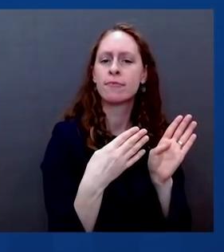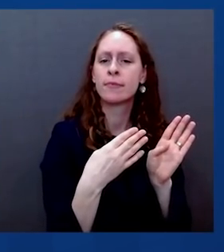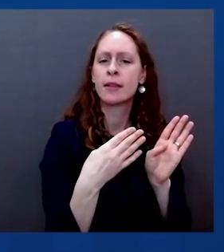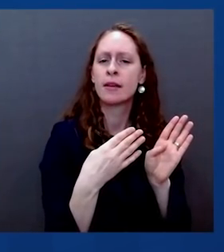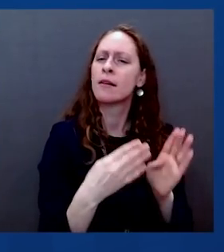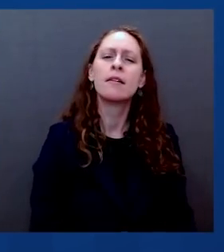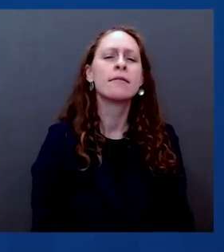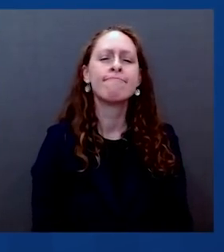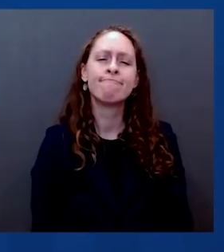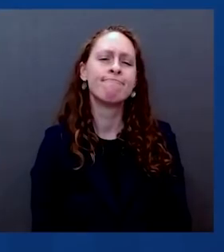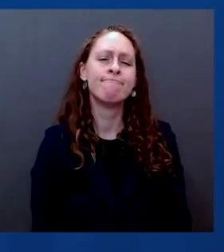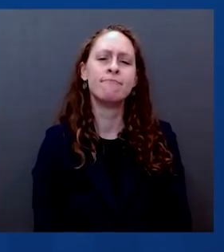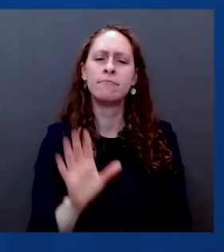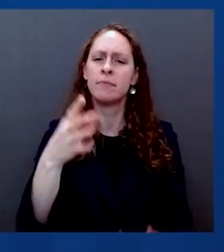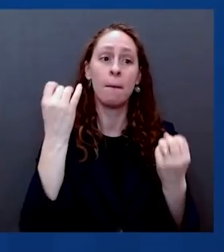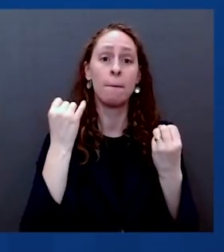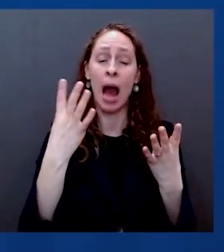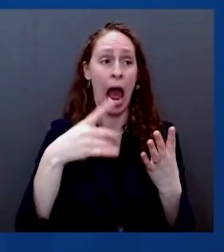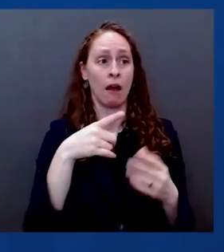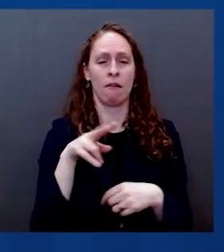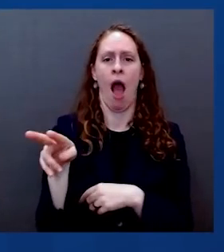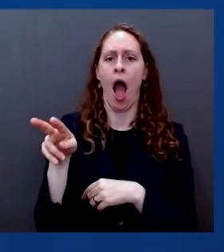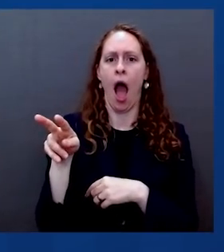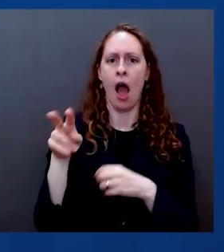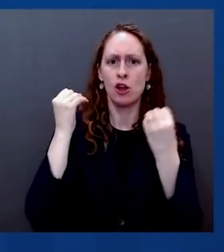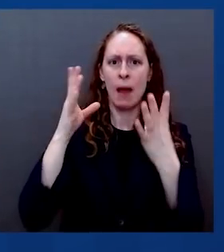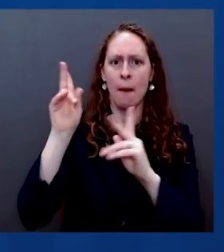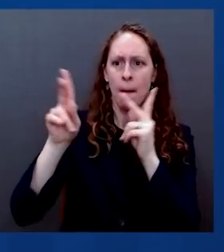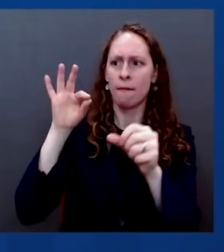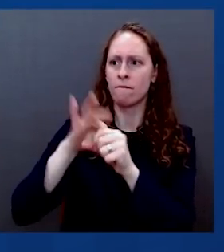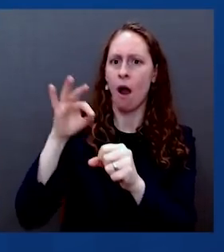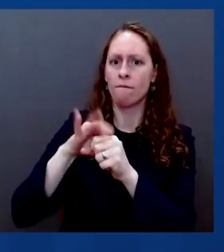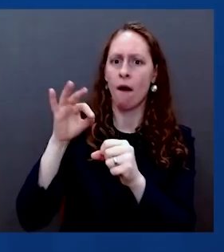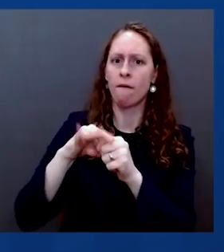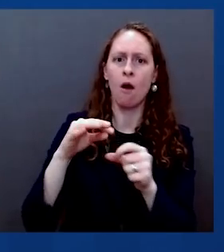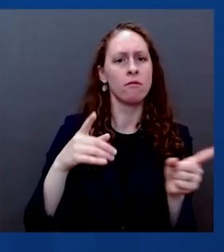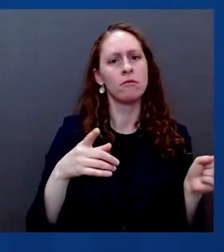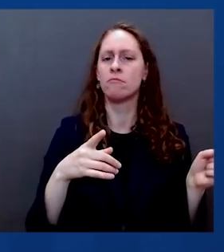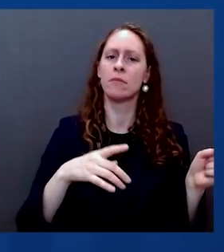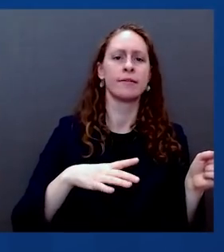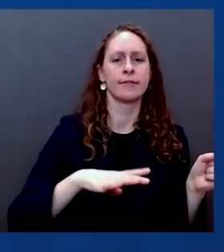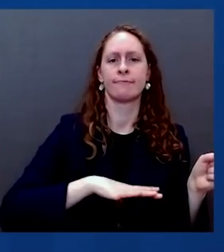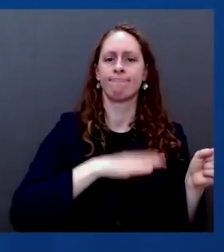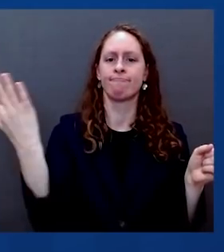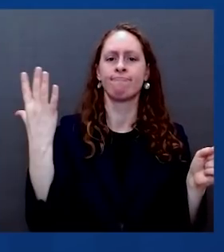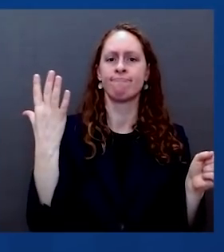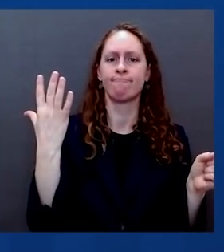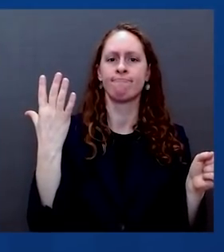So they're putting up obstacles. For example, voting by mail is a safe and convenient way